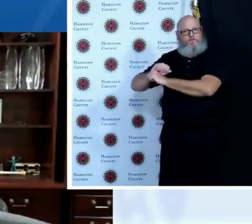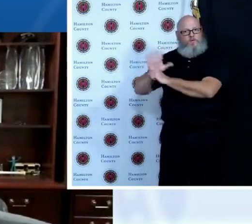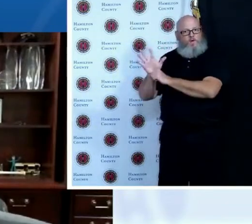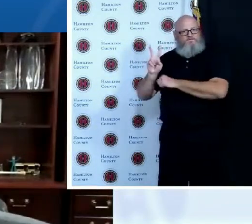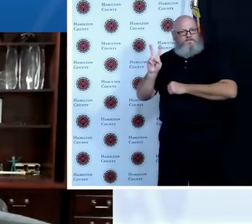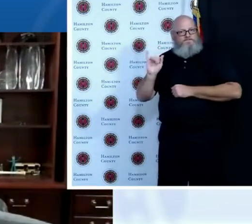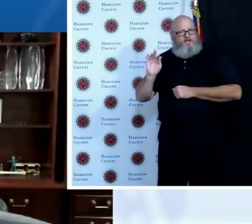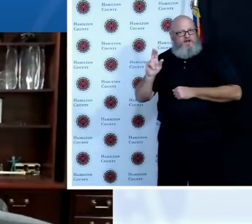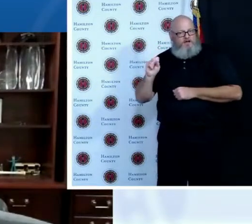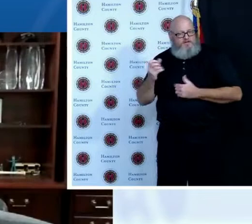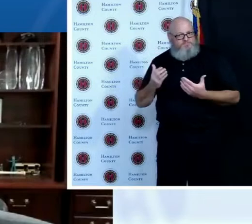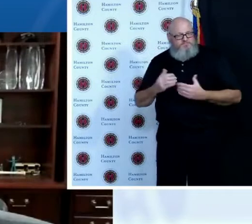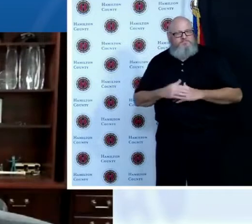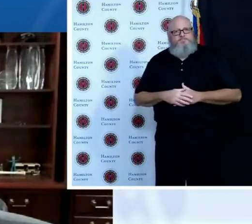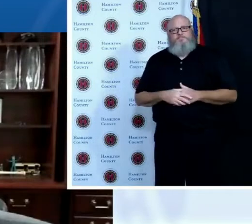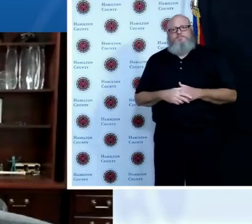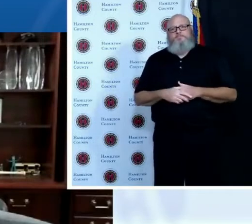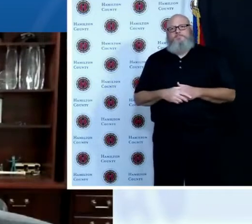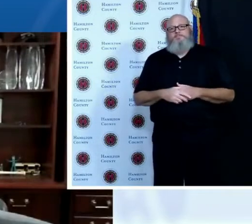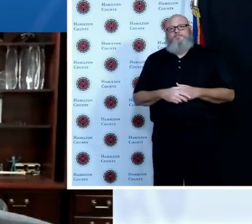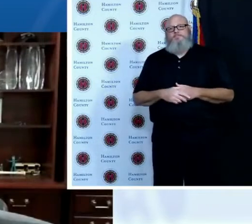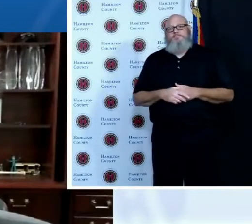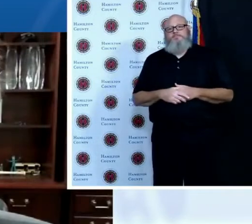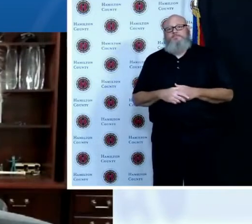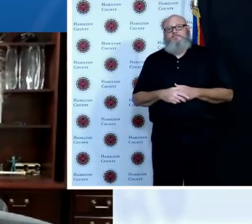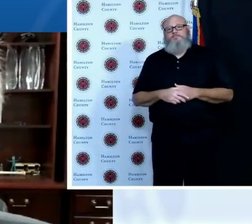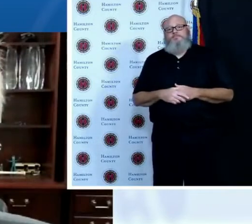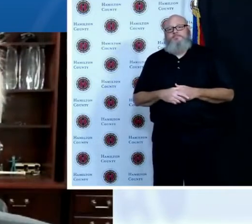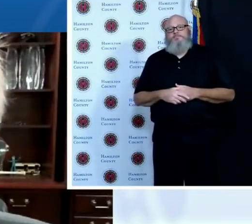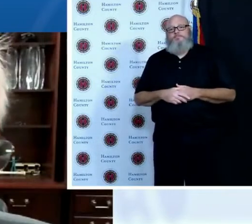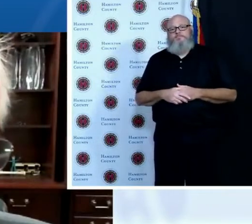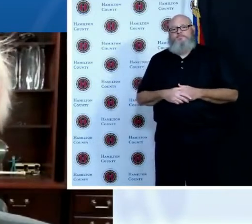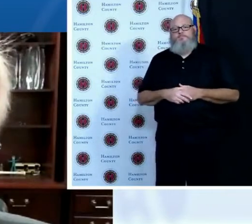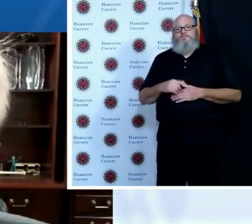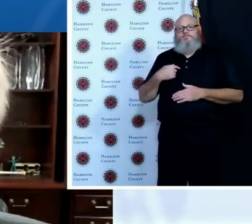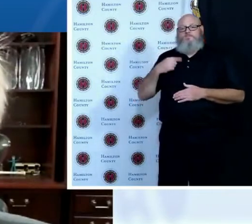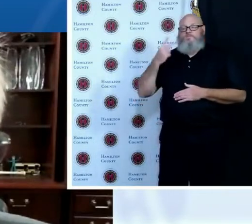dose we'll see some of that but again I think we've had and I think throughout the region has